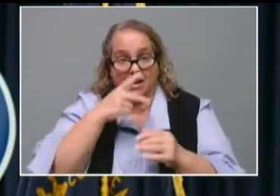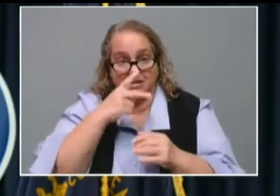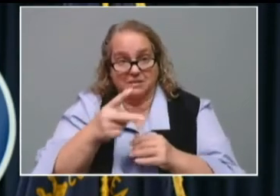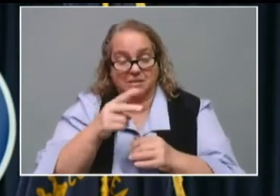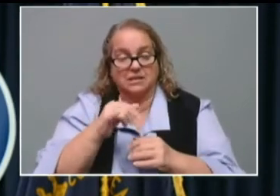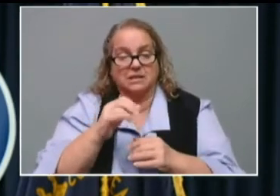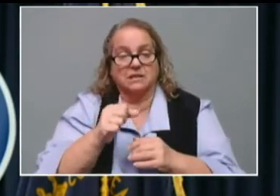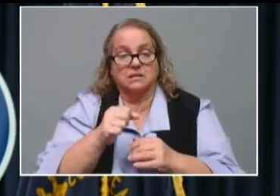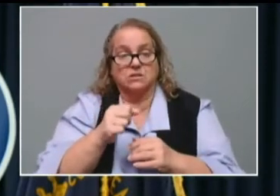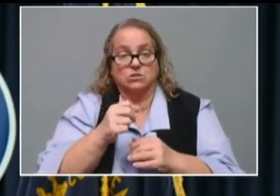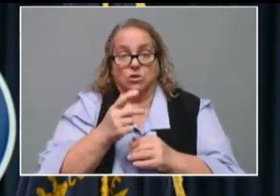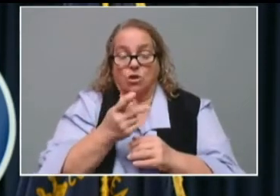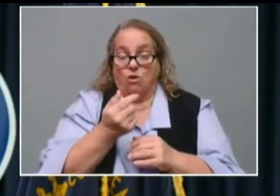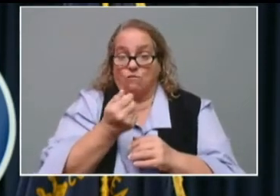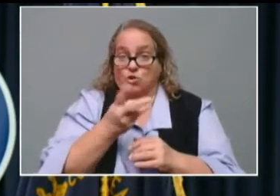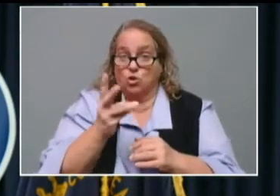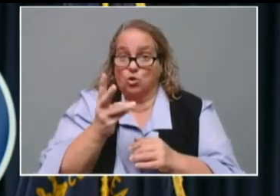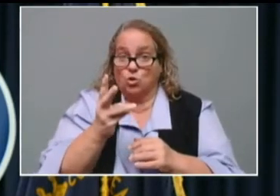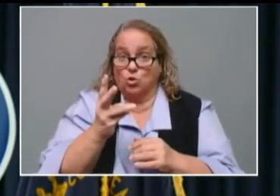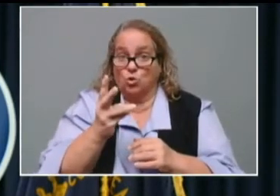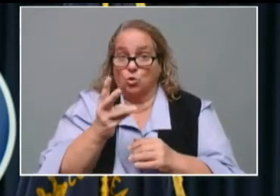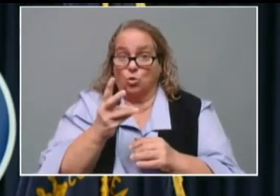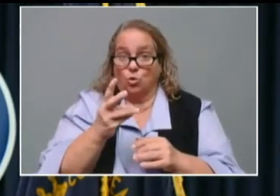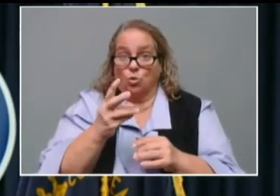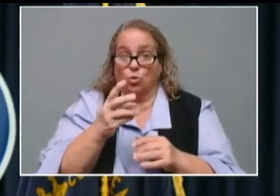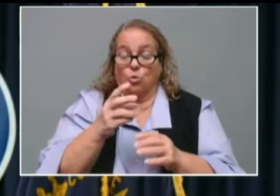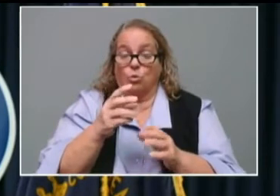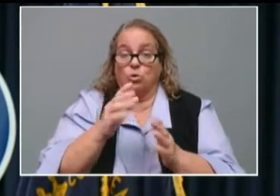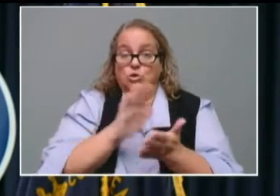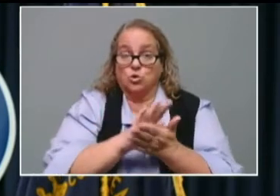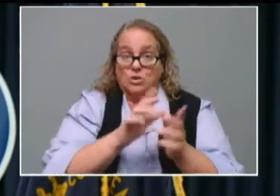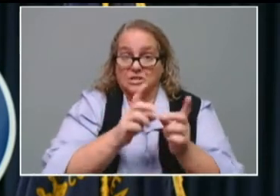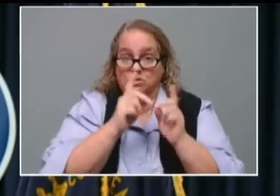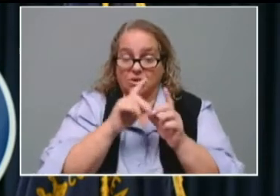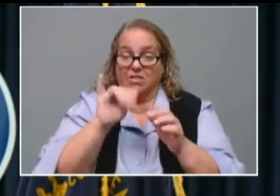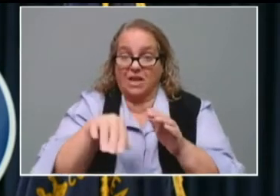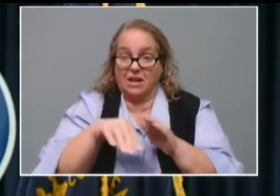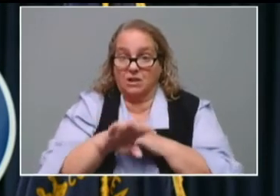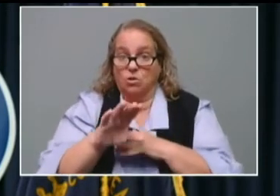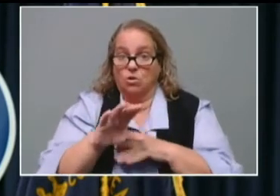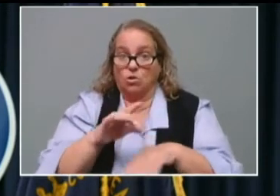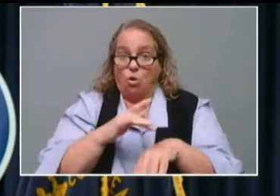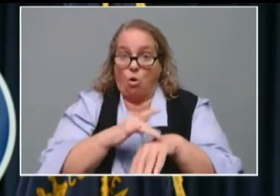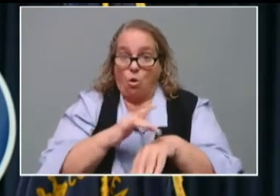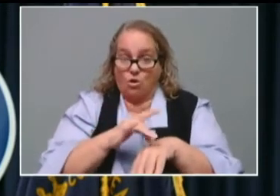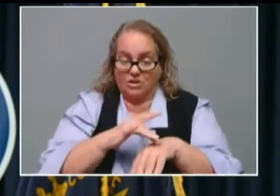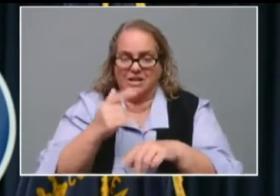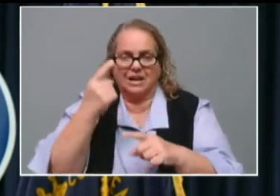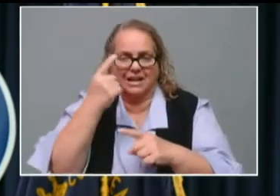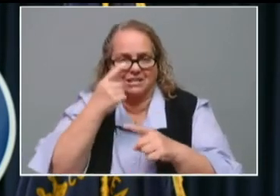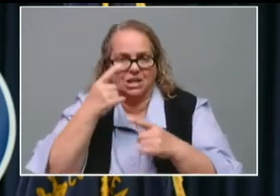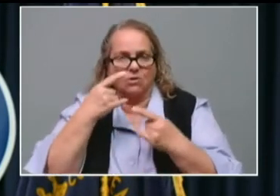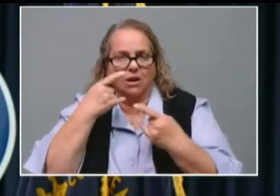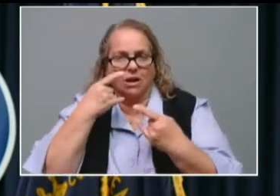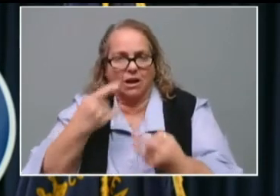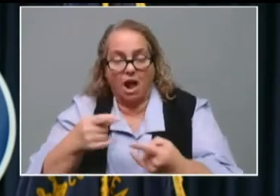change, Others are considering it, but still others are holding tight again. I